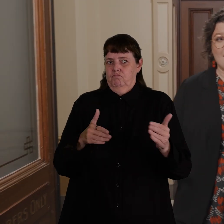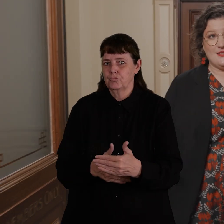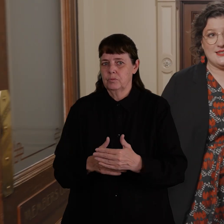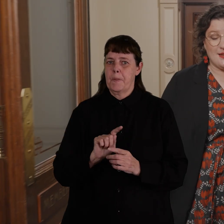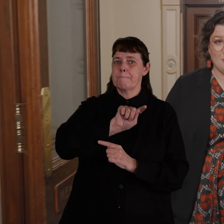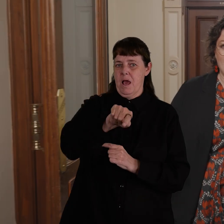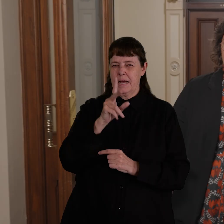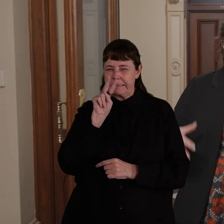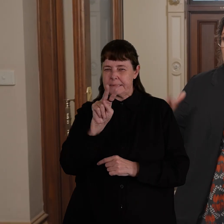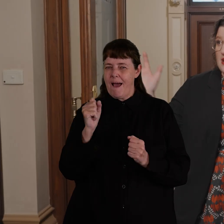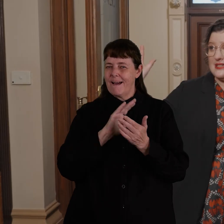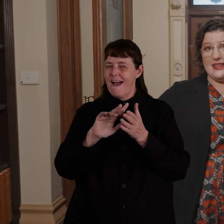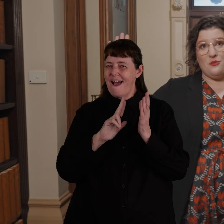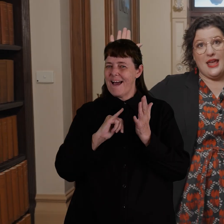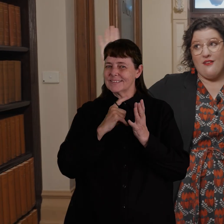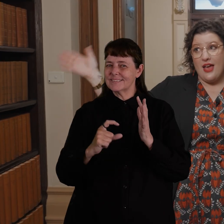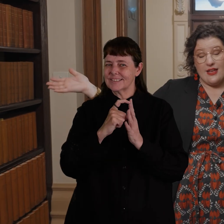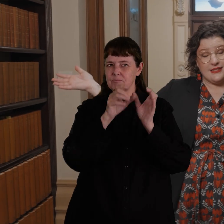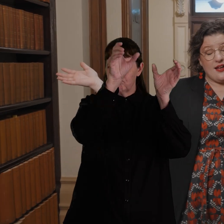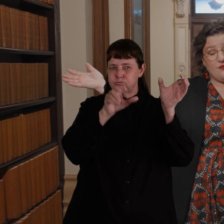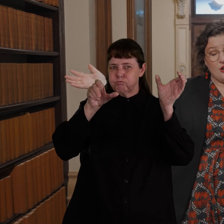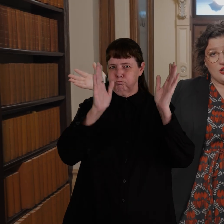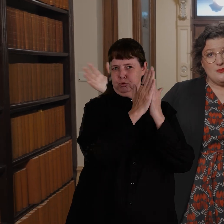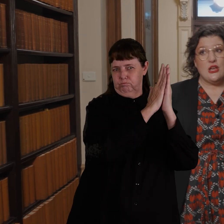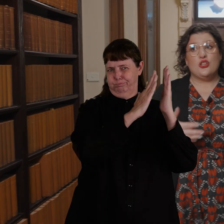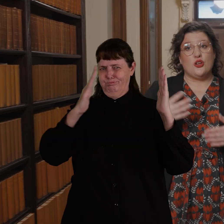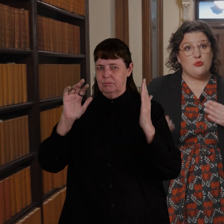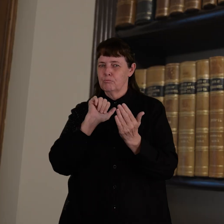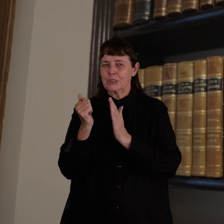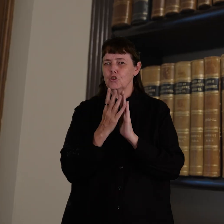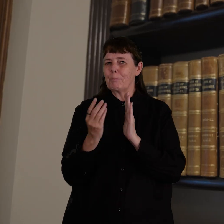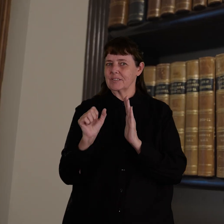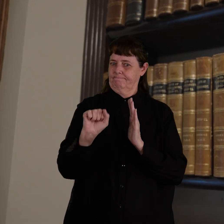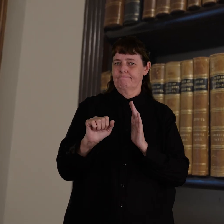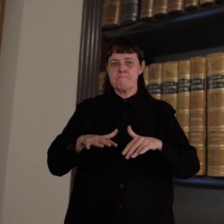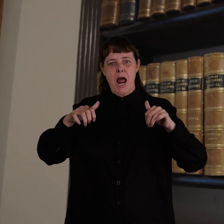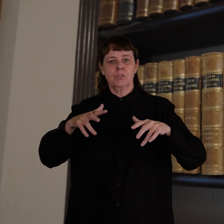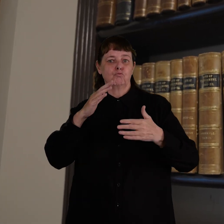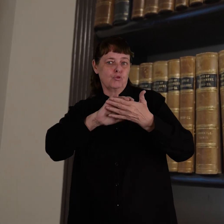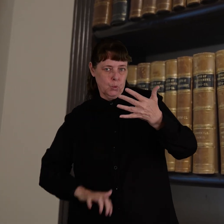House of Assembly you can see that we have Hansard volumes, so printed copies of the parliamentary